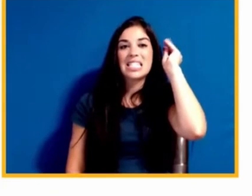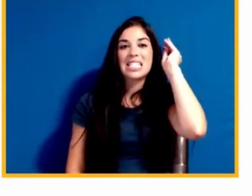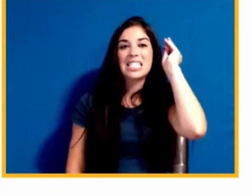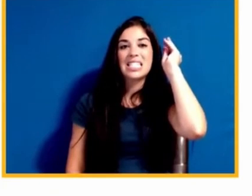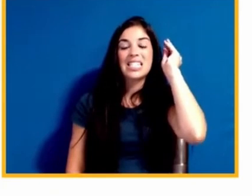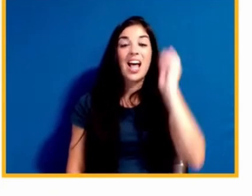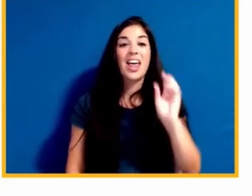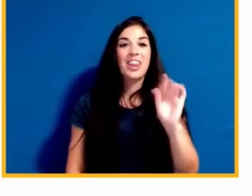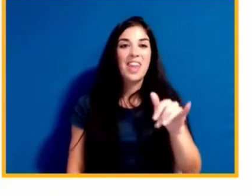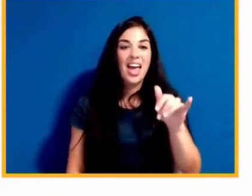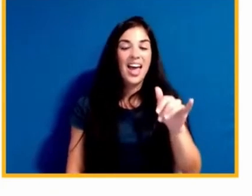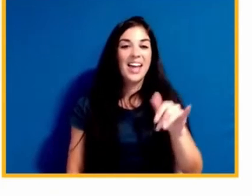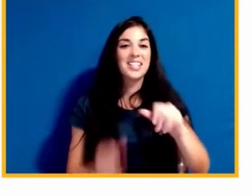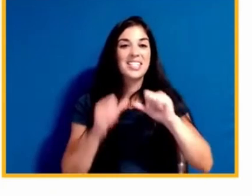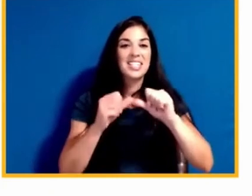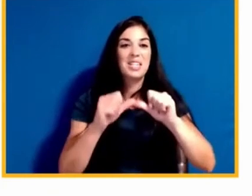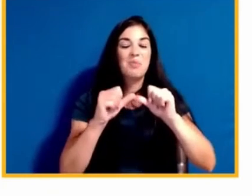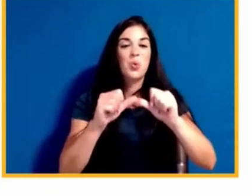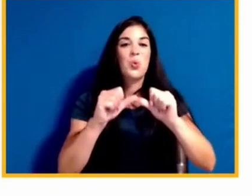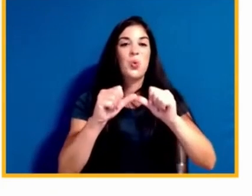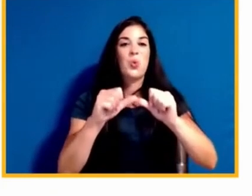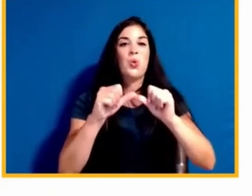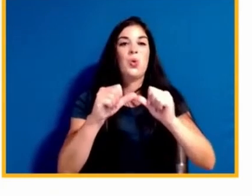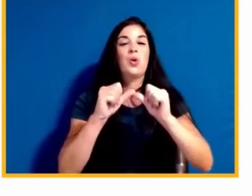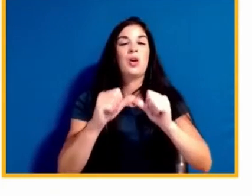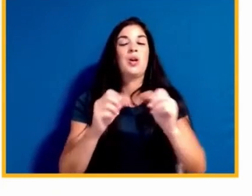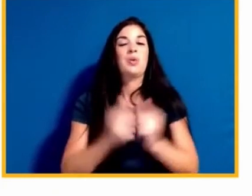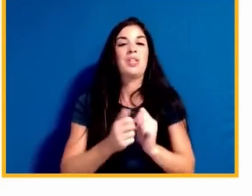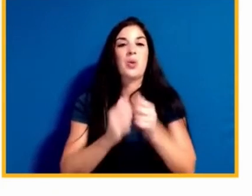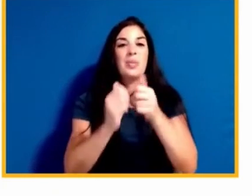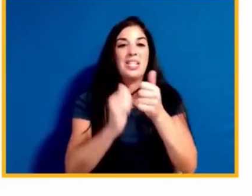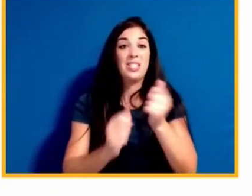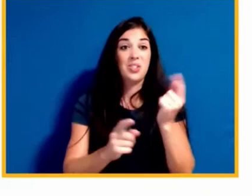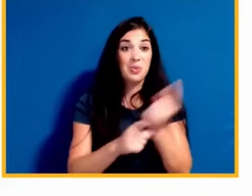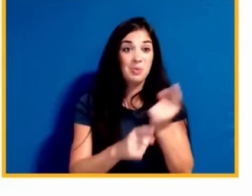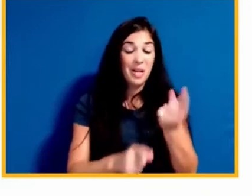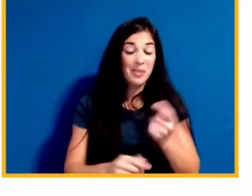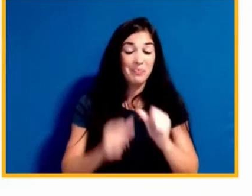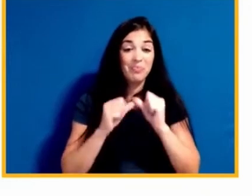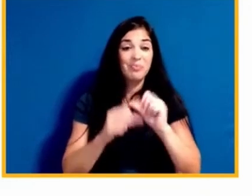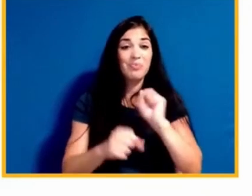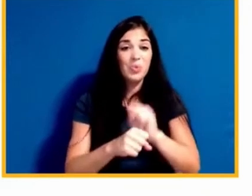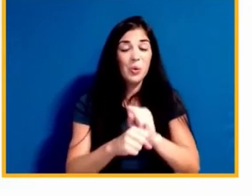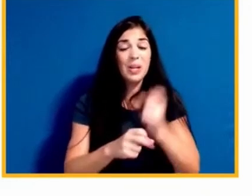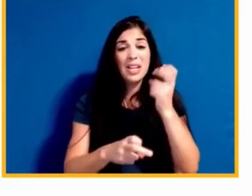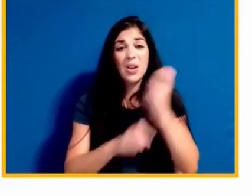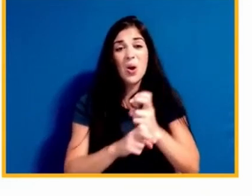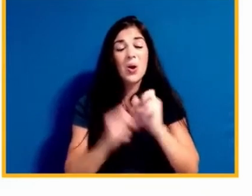chin up and keep going forward mentality when it comes to competitions, right? Keep working harder, keep on applying all